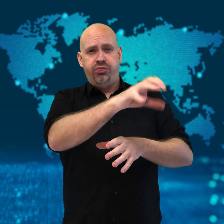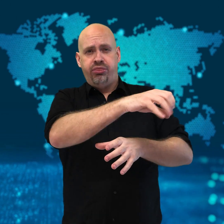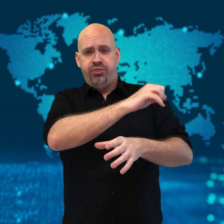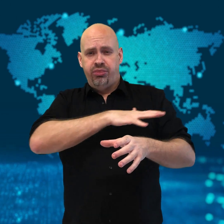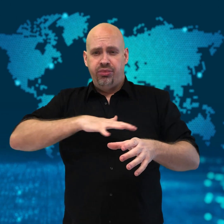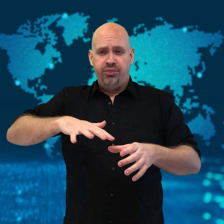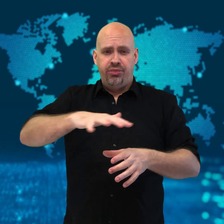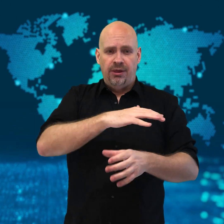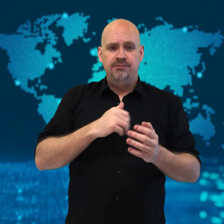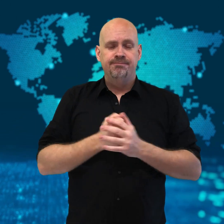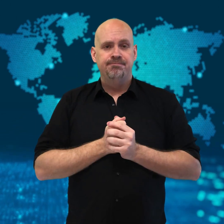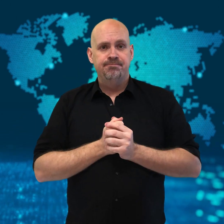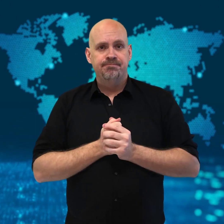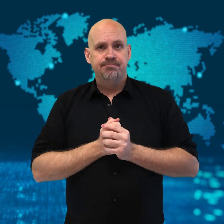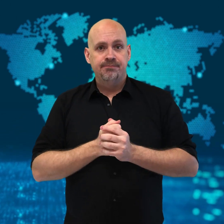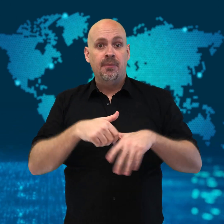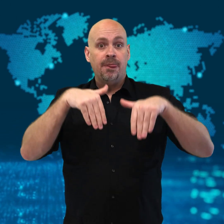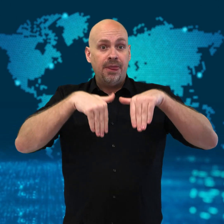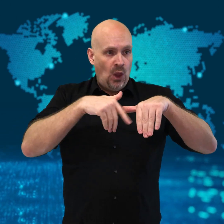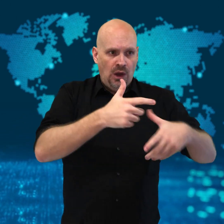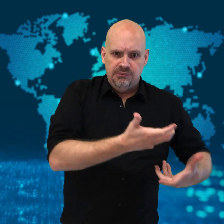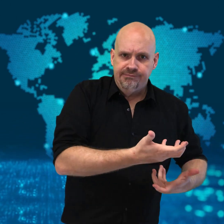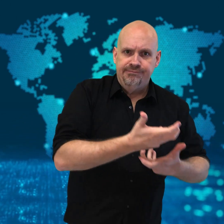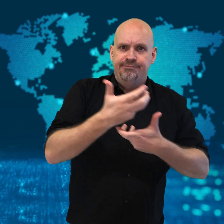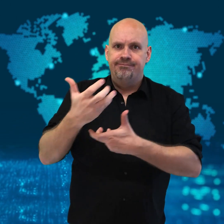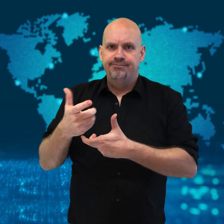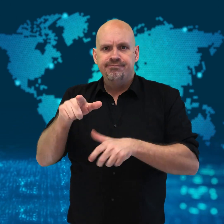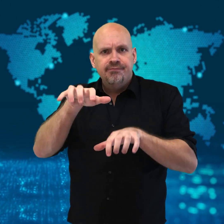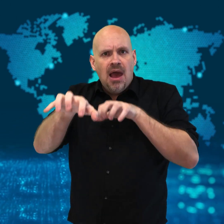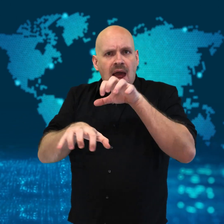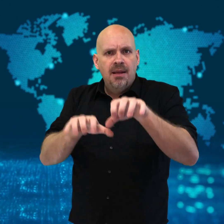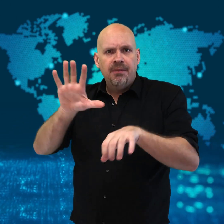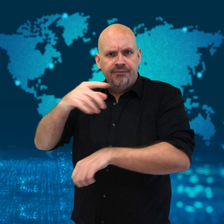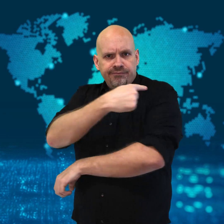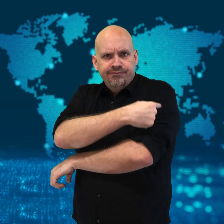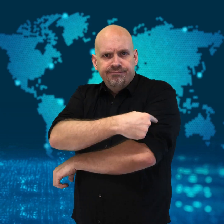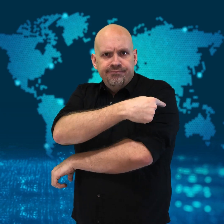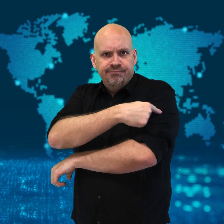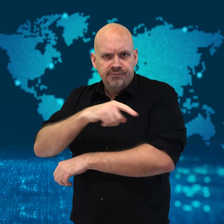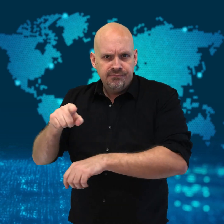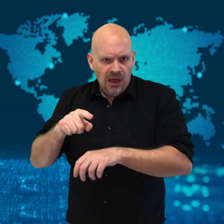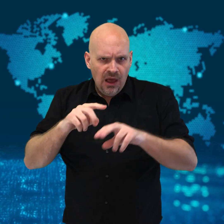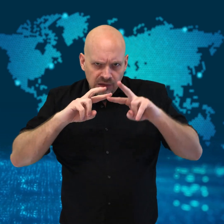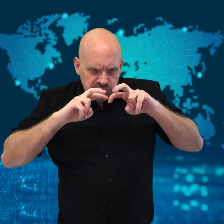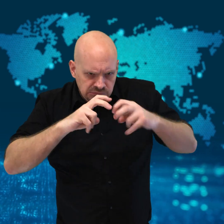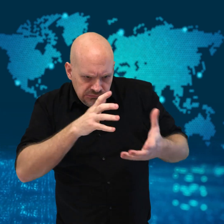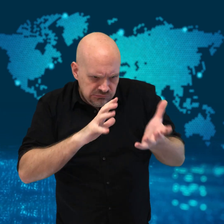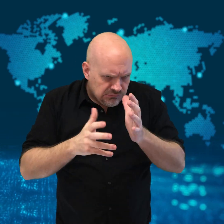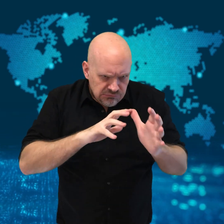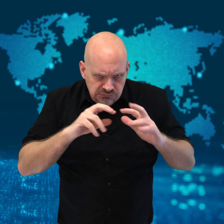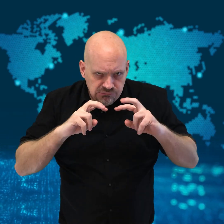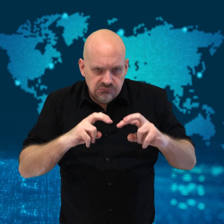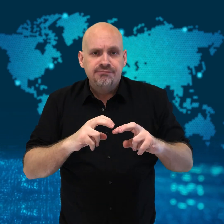veterinarians say that the color came from chemicals,